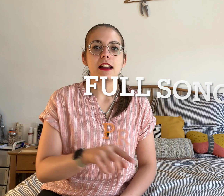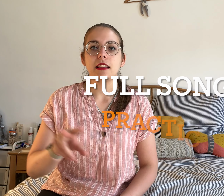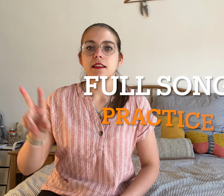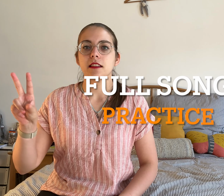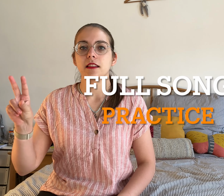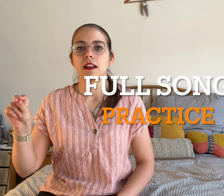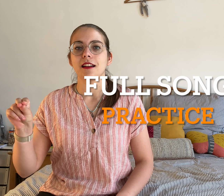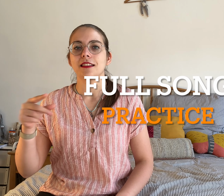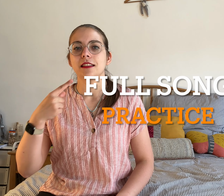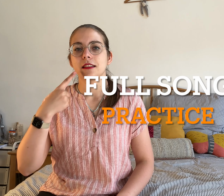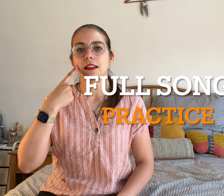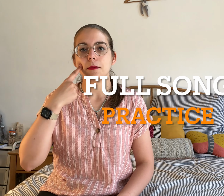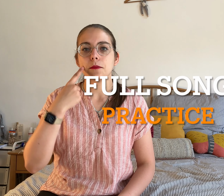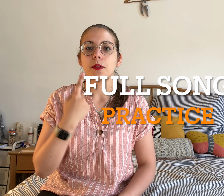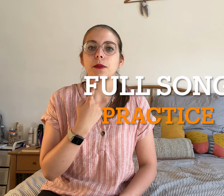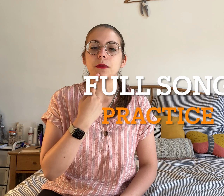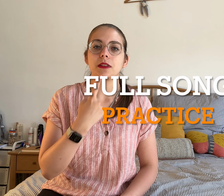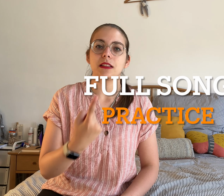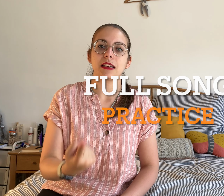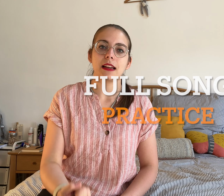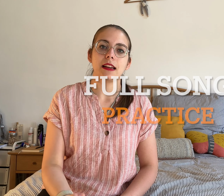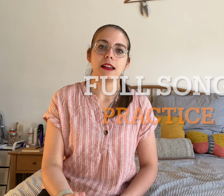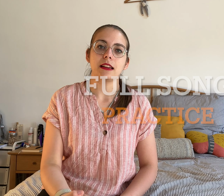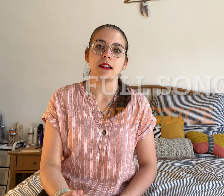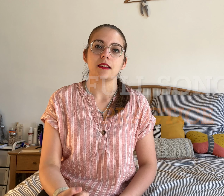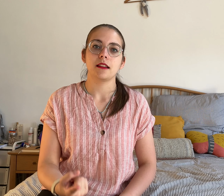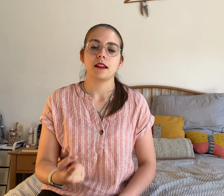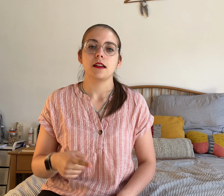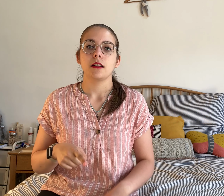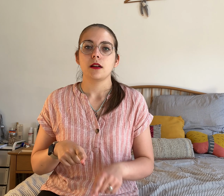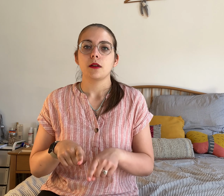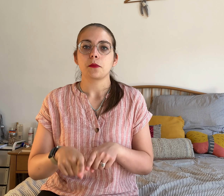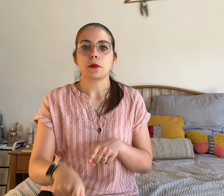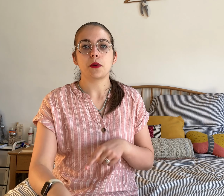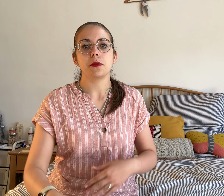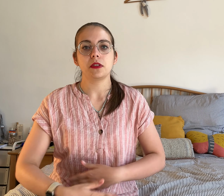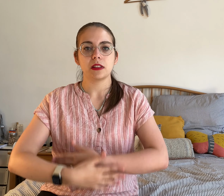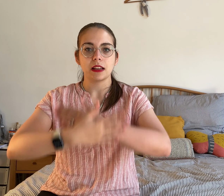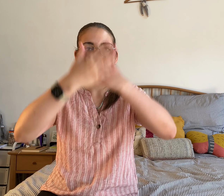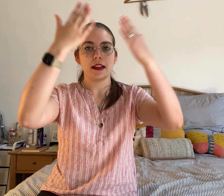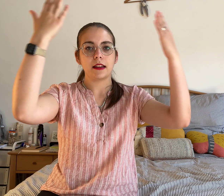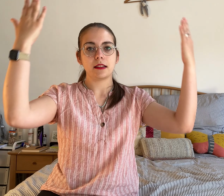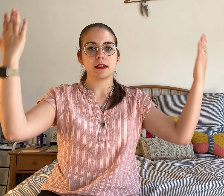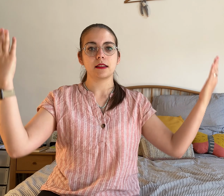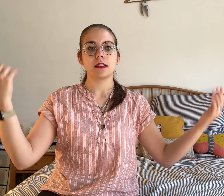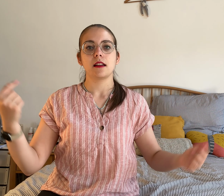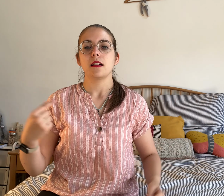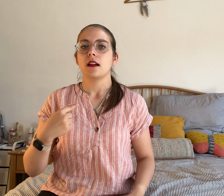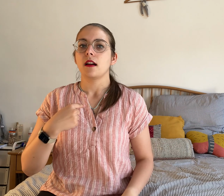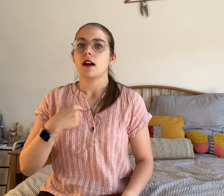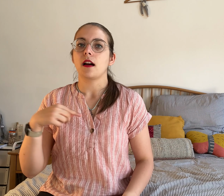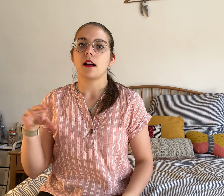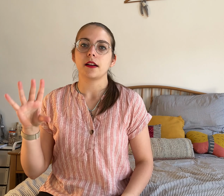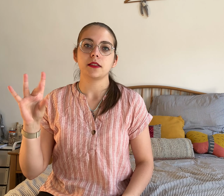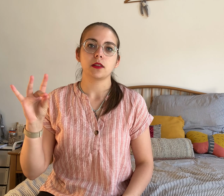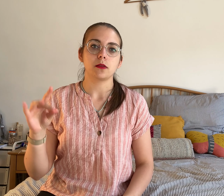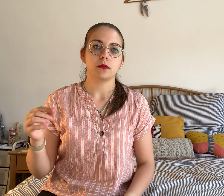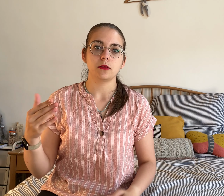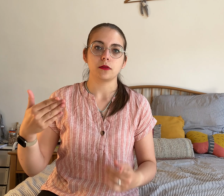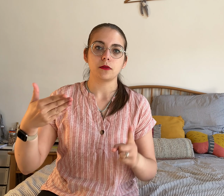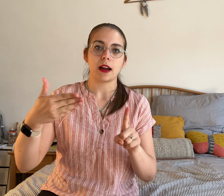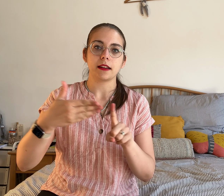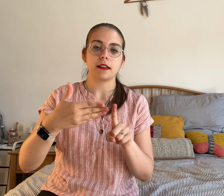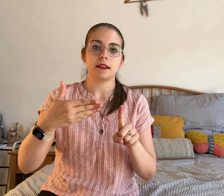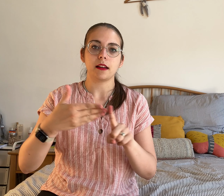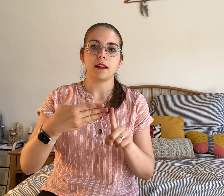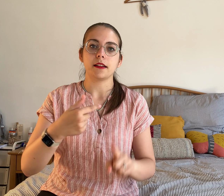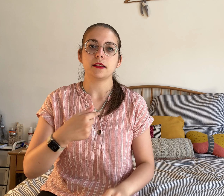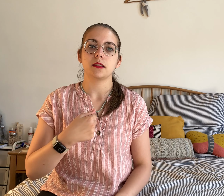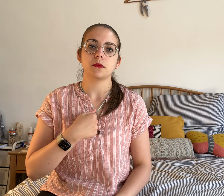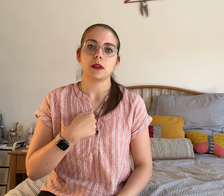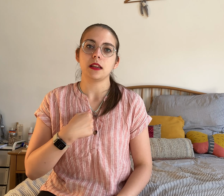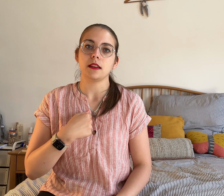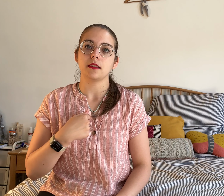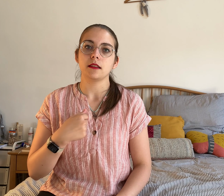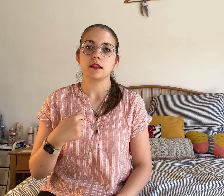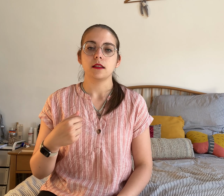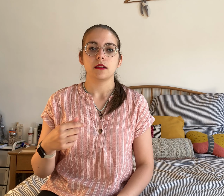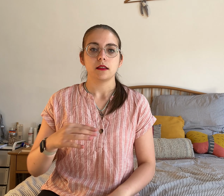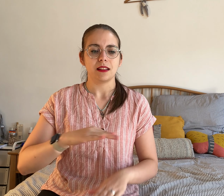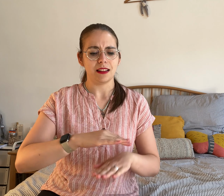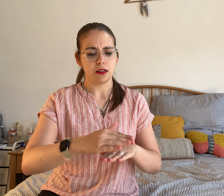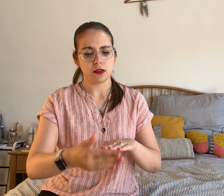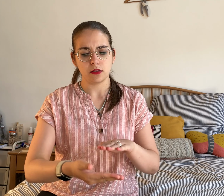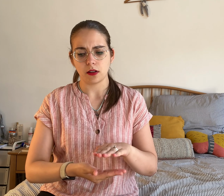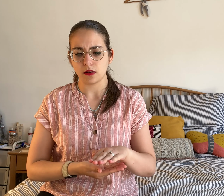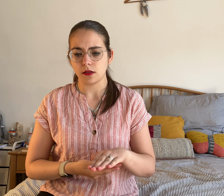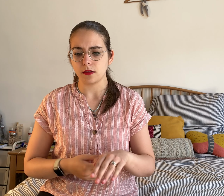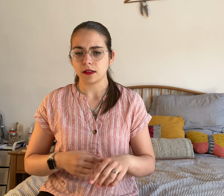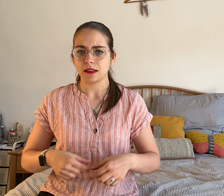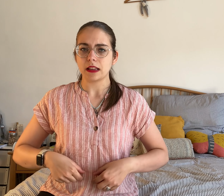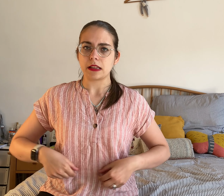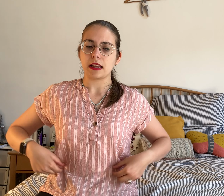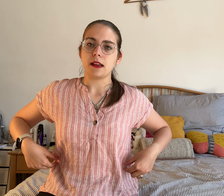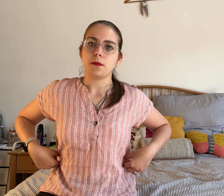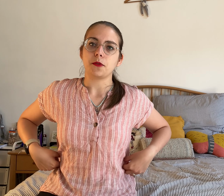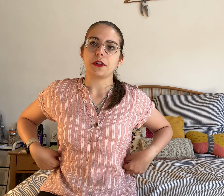"It's not simple to say: most days, I don't recognise me. These shoes, and this apron,